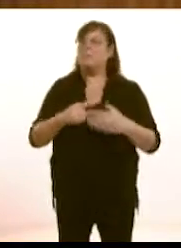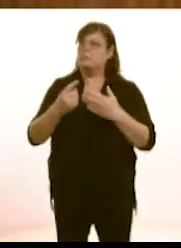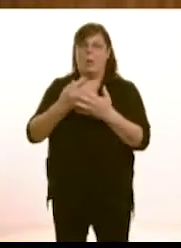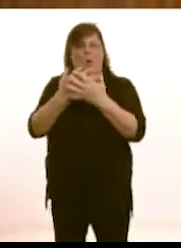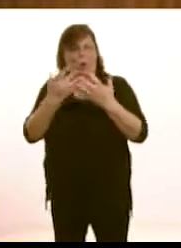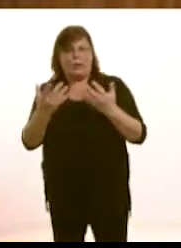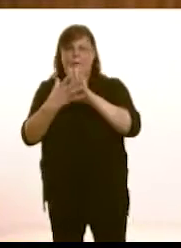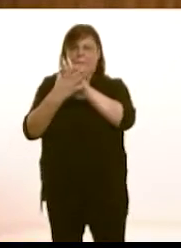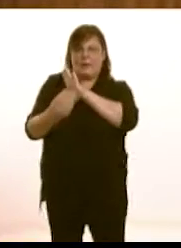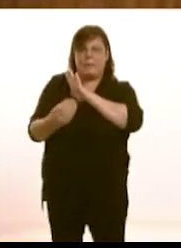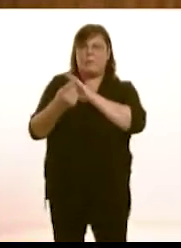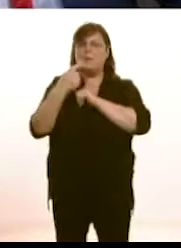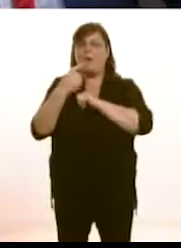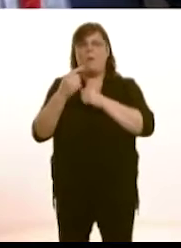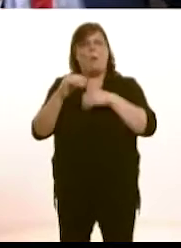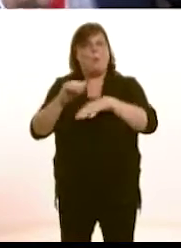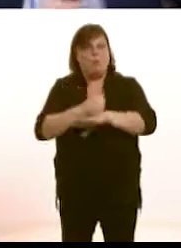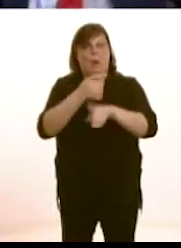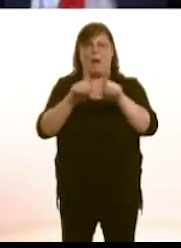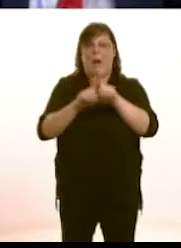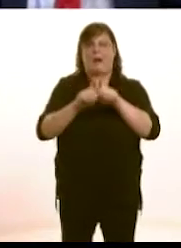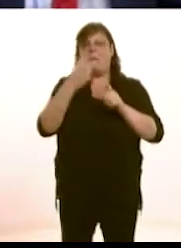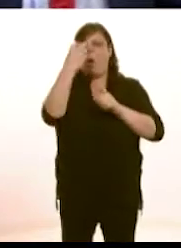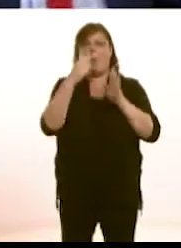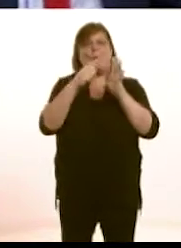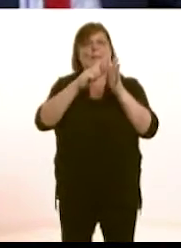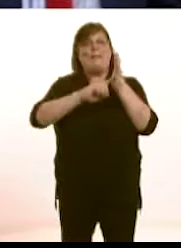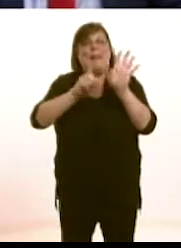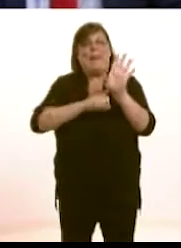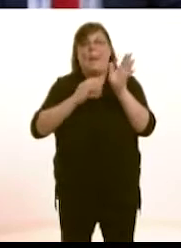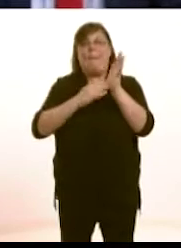Wales. Not too far away from here, the old Ely mill site is being redeveloped.